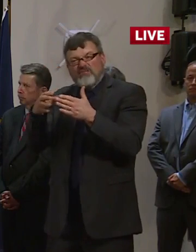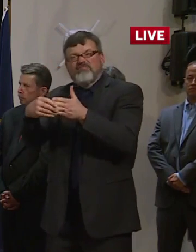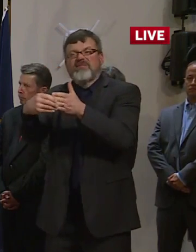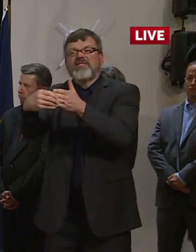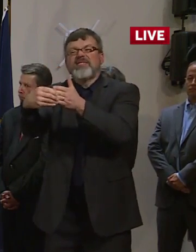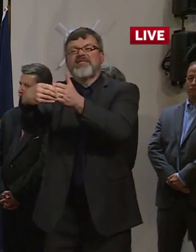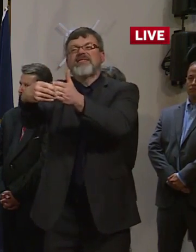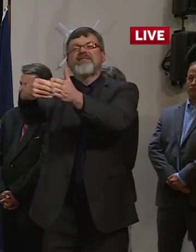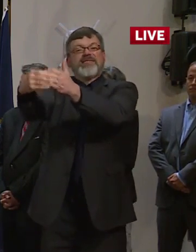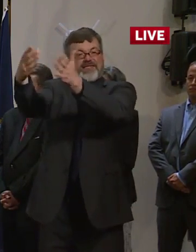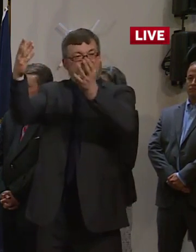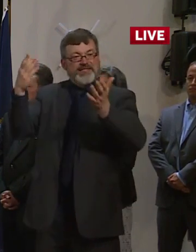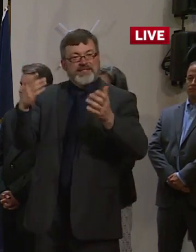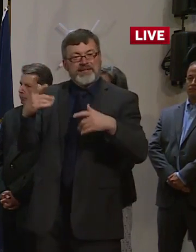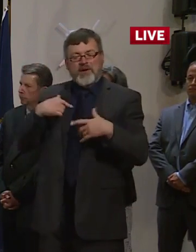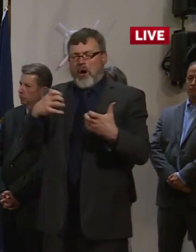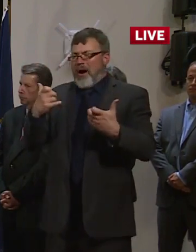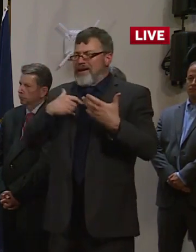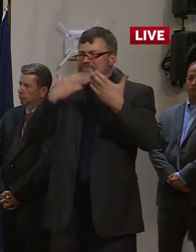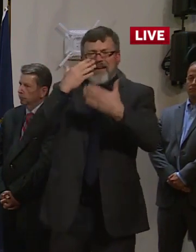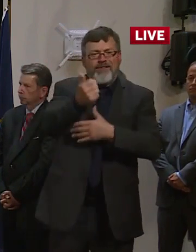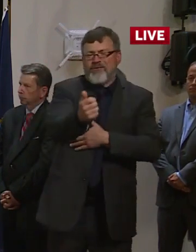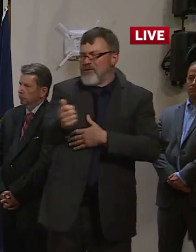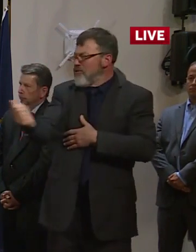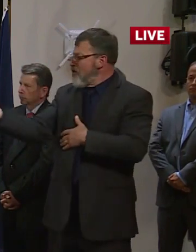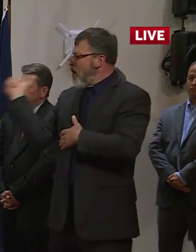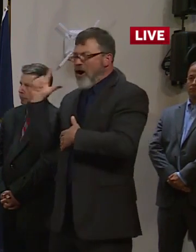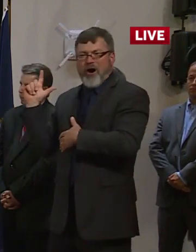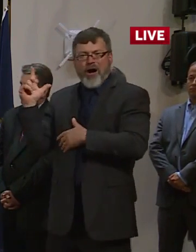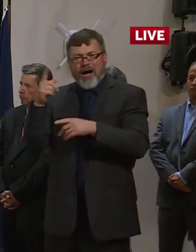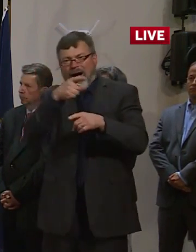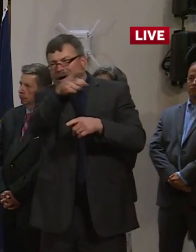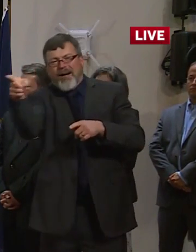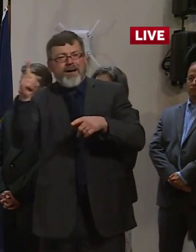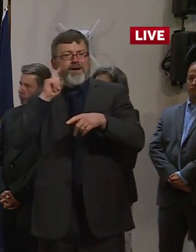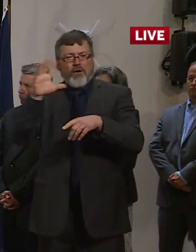FORWARD AND LEAD THE CHAE.RG I THINK ALL OF YOU FOR WHAT YOU